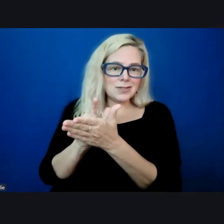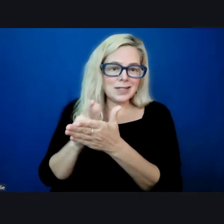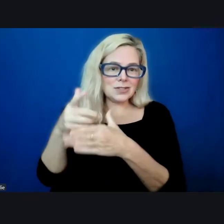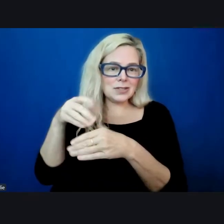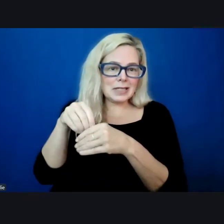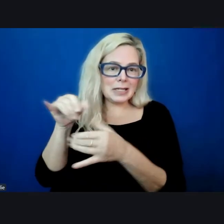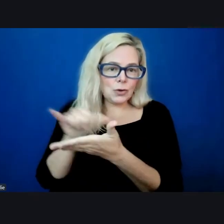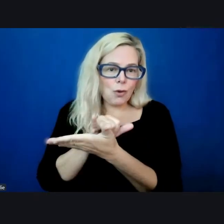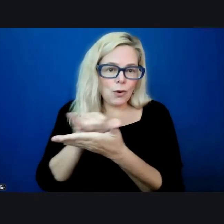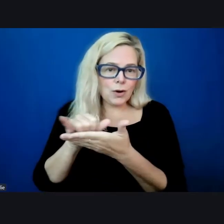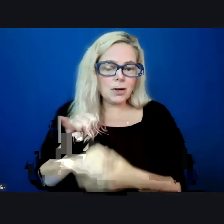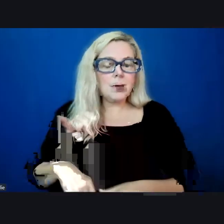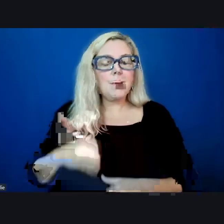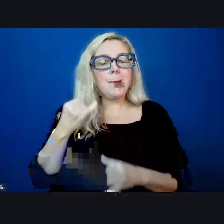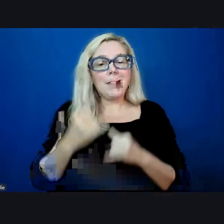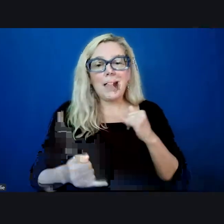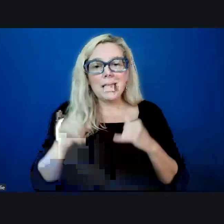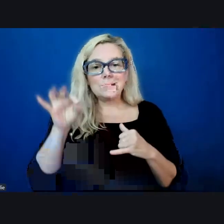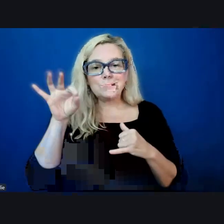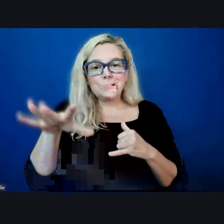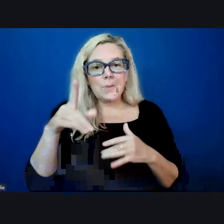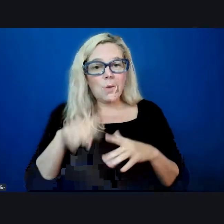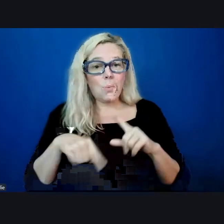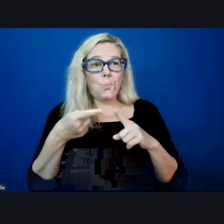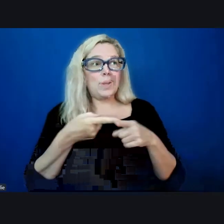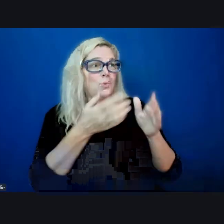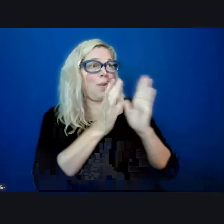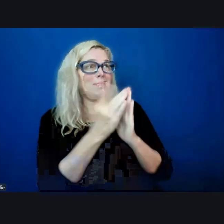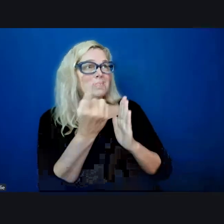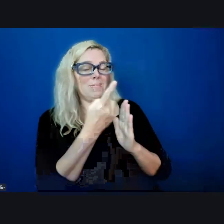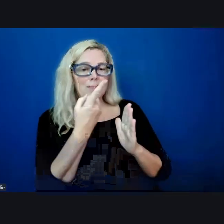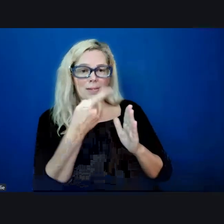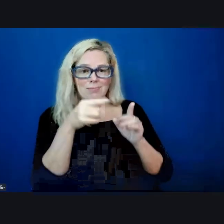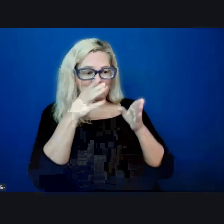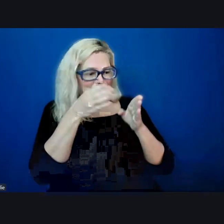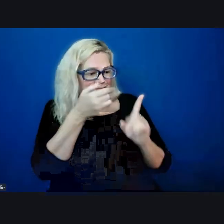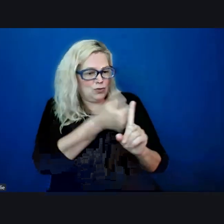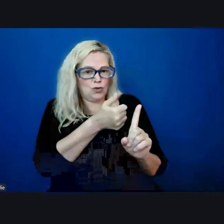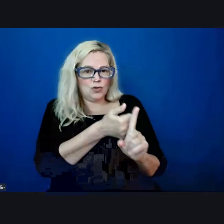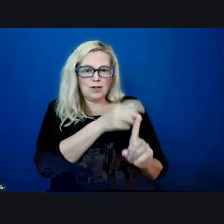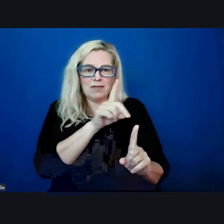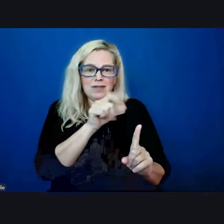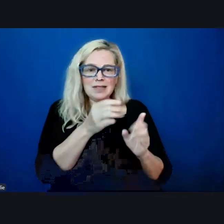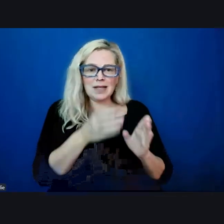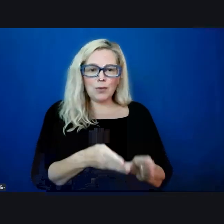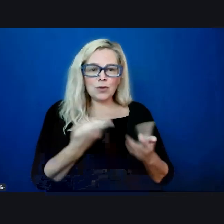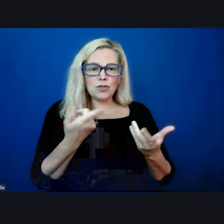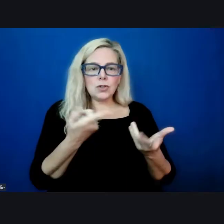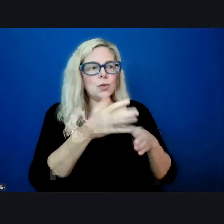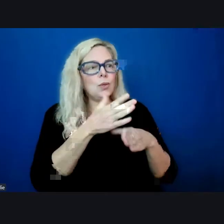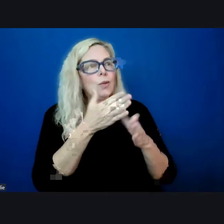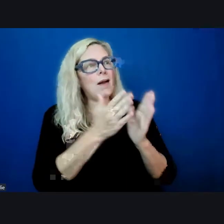with is when you're asking for stuff as a disabled person for from employers, from disability groups,